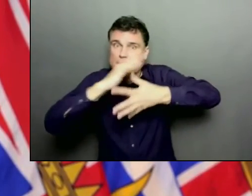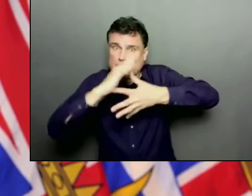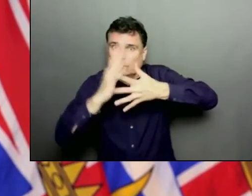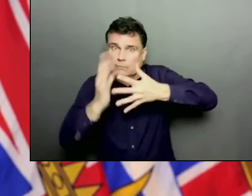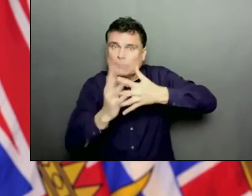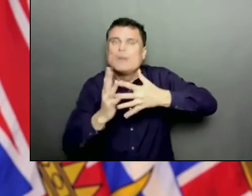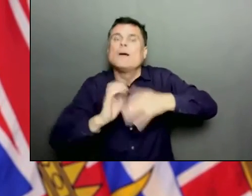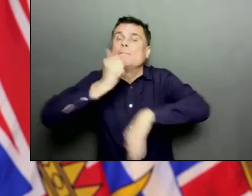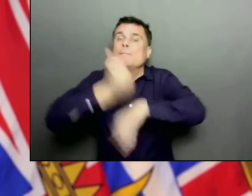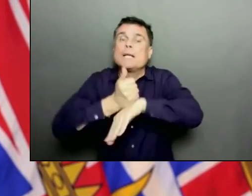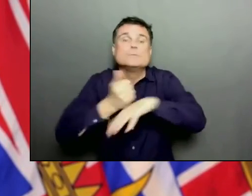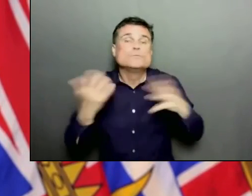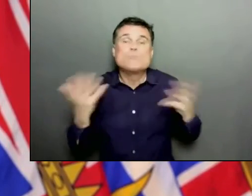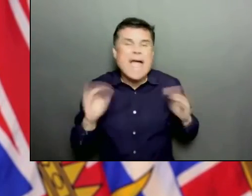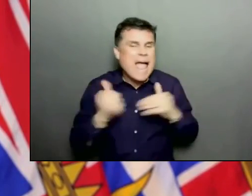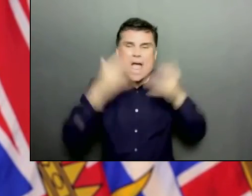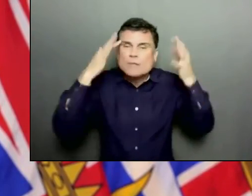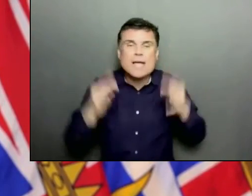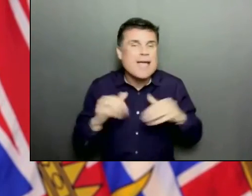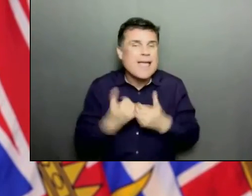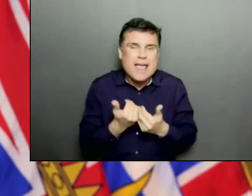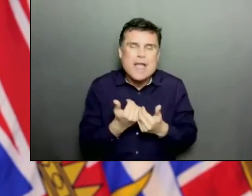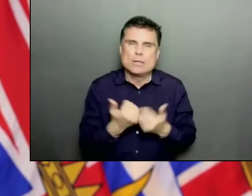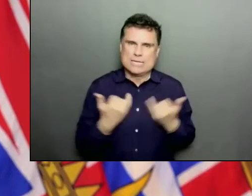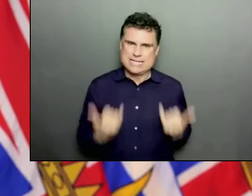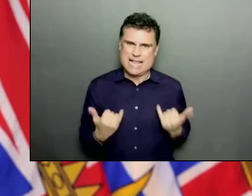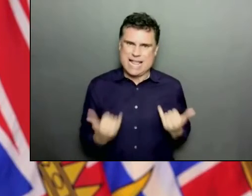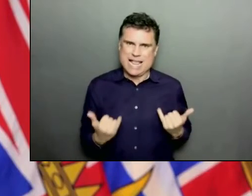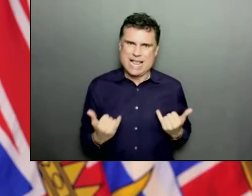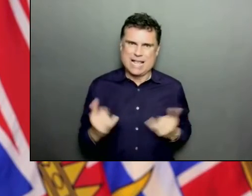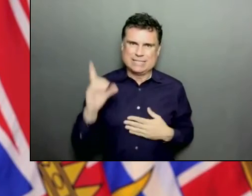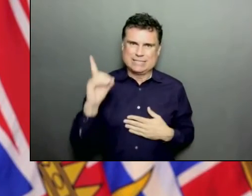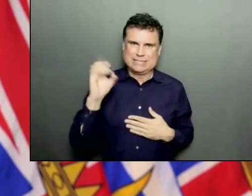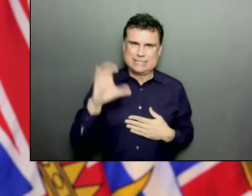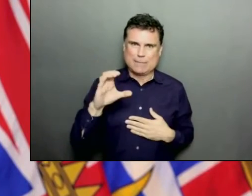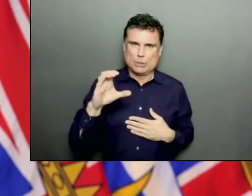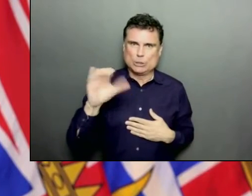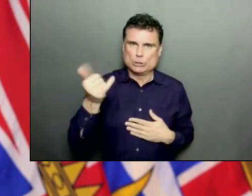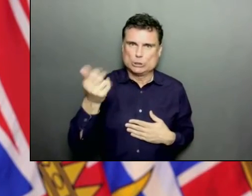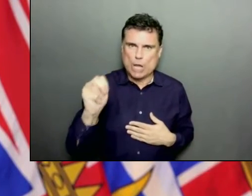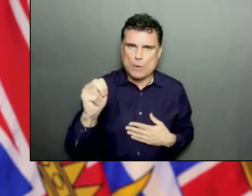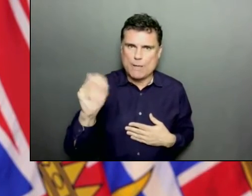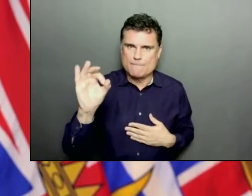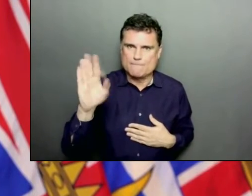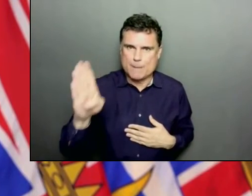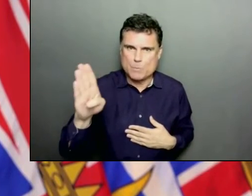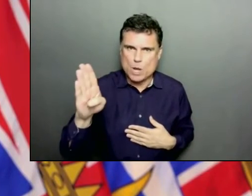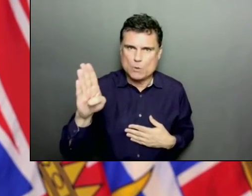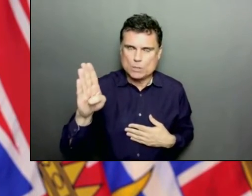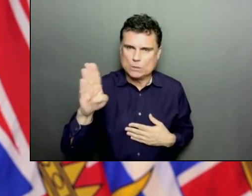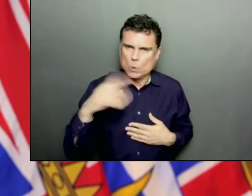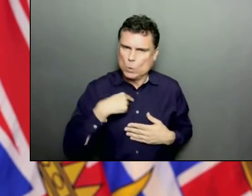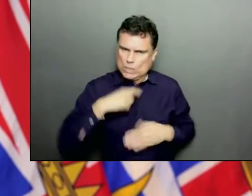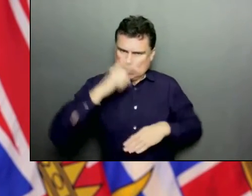January. After that, we will be expanding groups and we've talked about some of the priority populations.